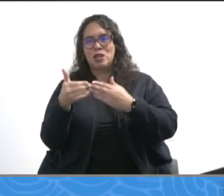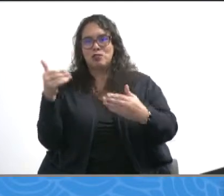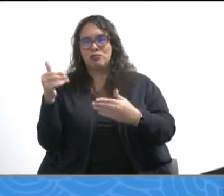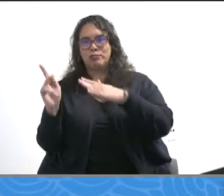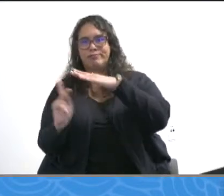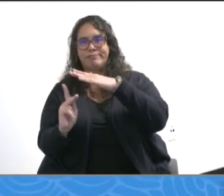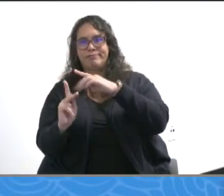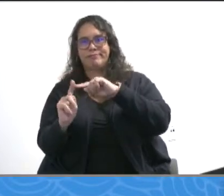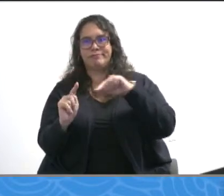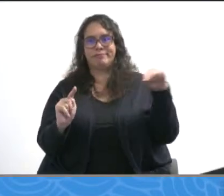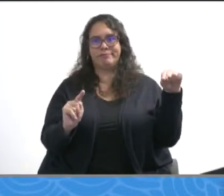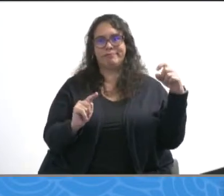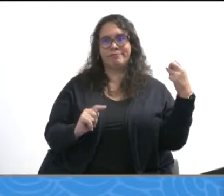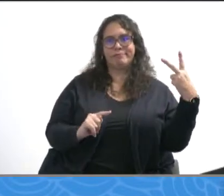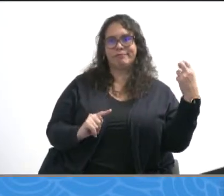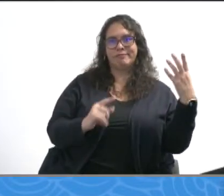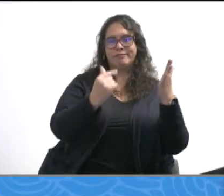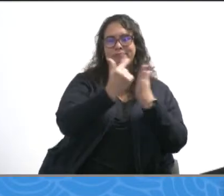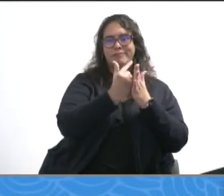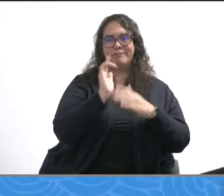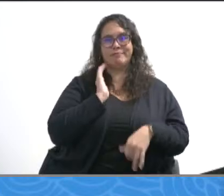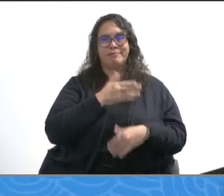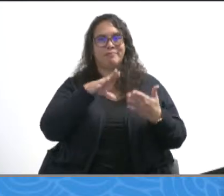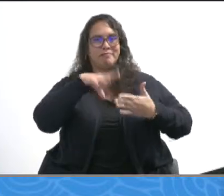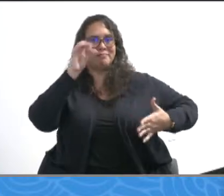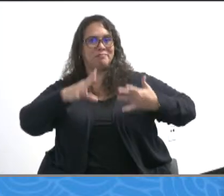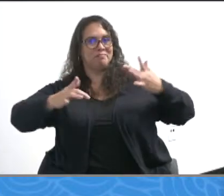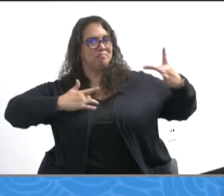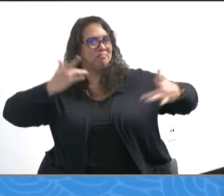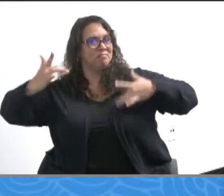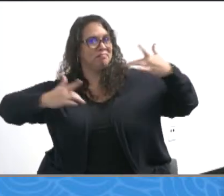Our students are so excited for you to see the unique way